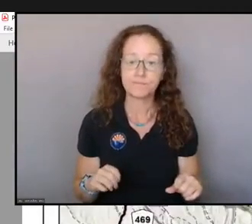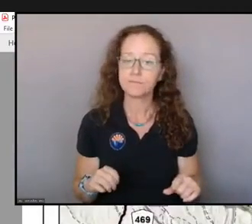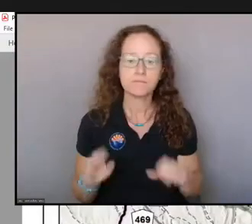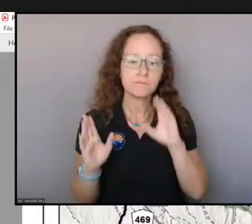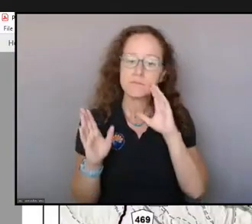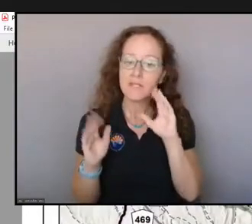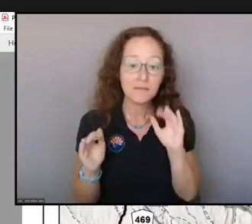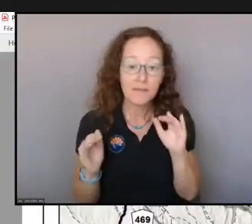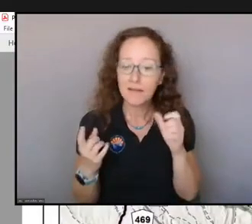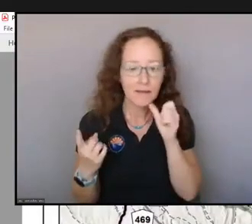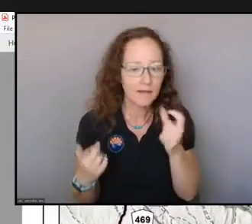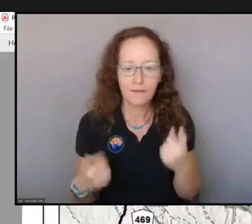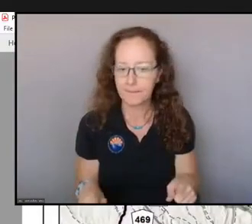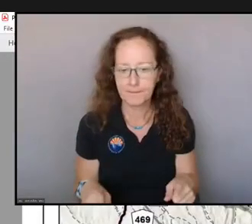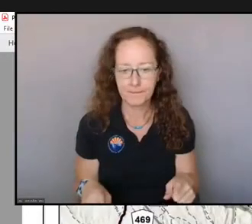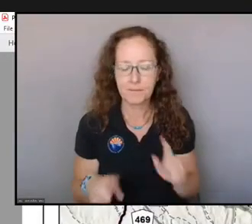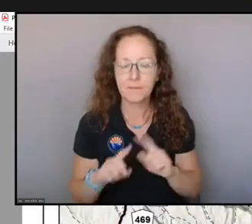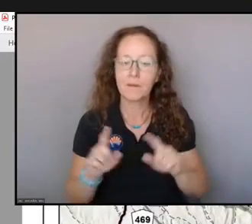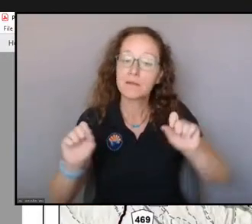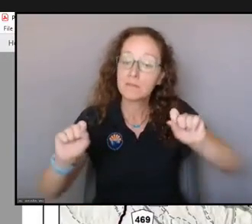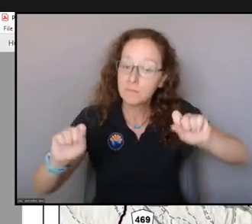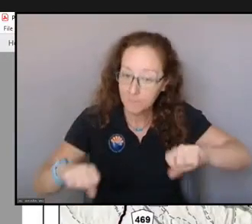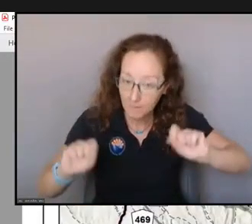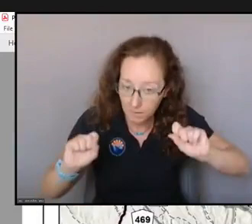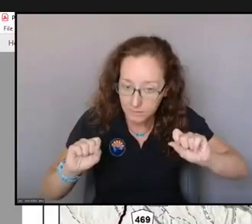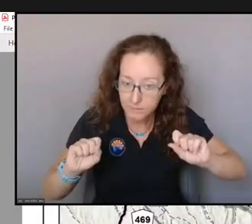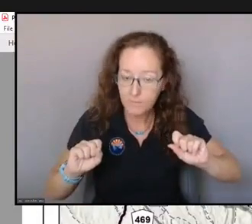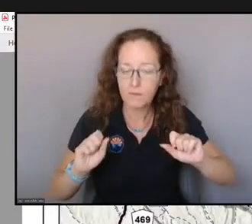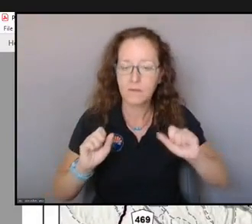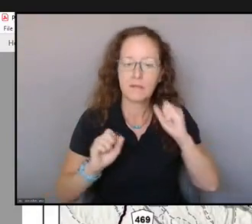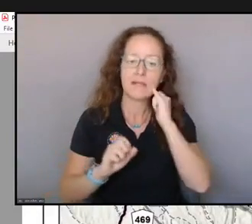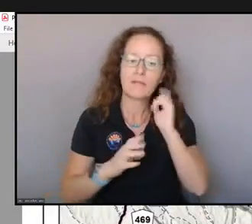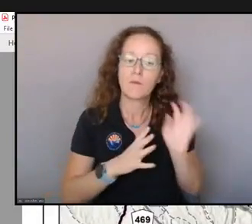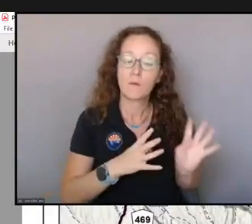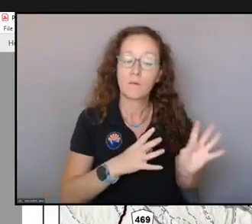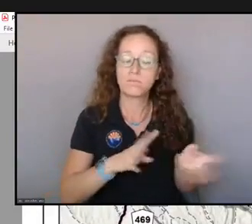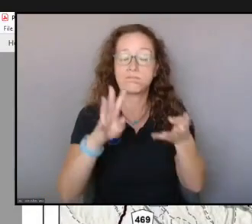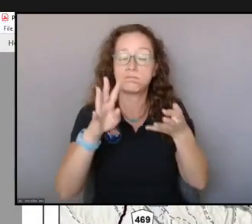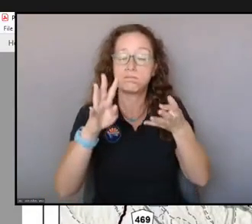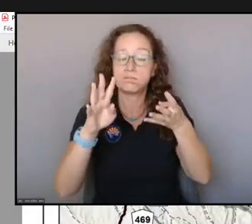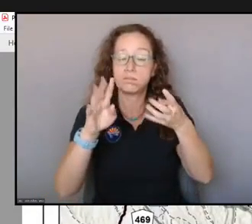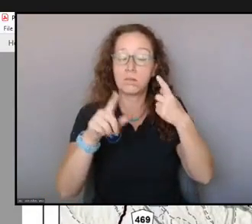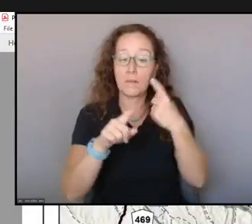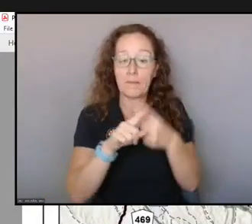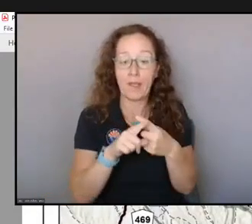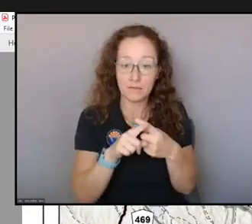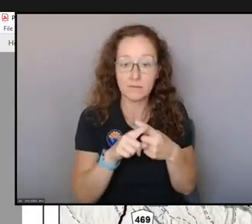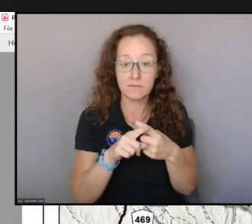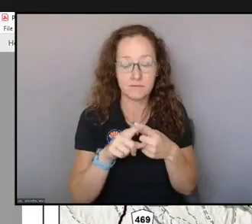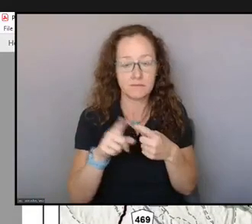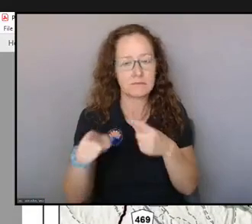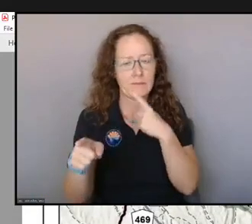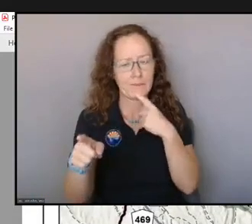NOT ANTICIPATING ANY OF THAT, BUT THERE IS ALWAYS THE POSSIBILITY WE HAVE THE WINDS AS STRONG AS THEY ARE AND FUELS AS DRY AS THEY ARE.